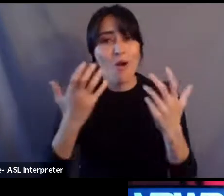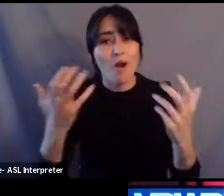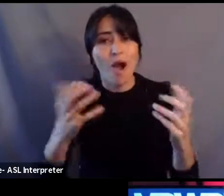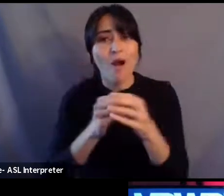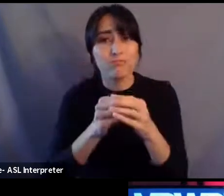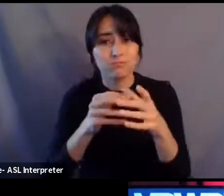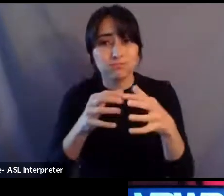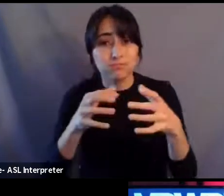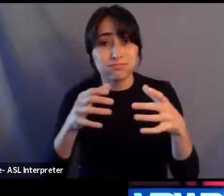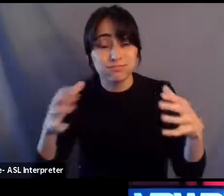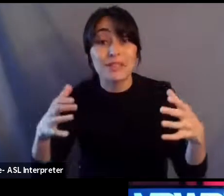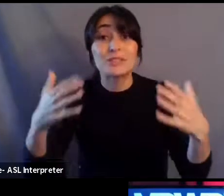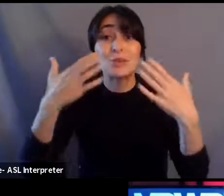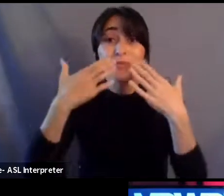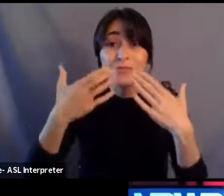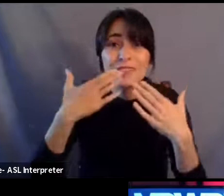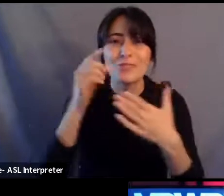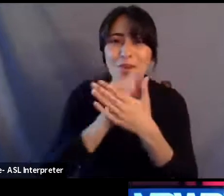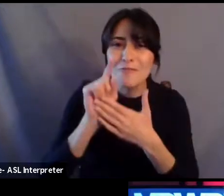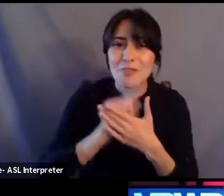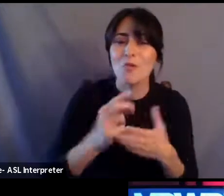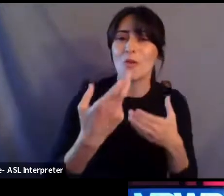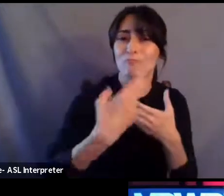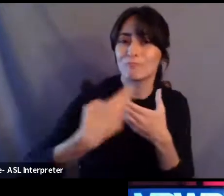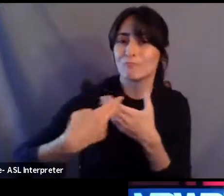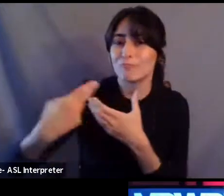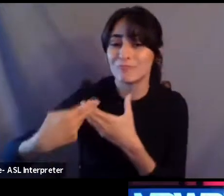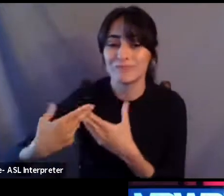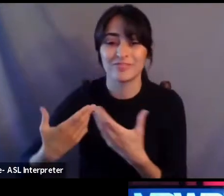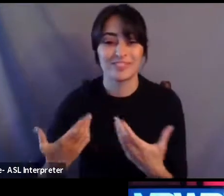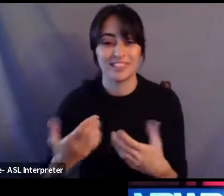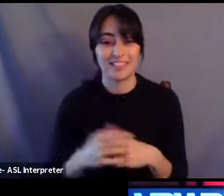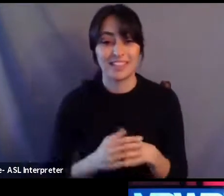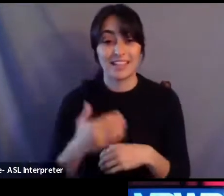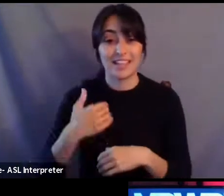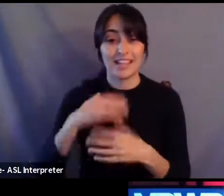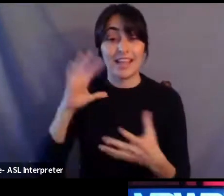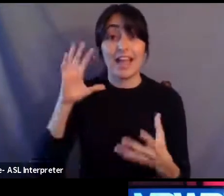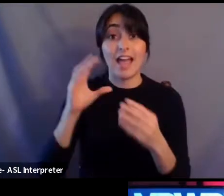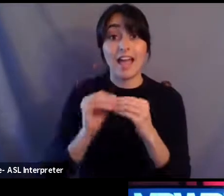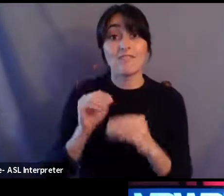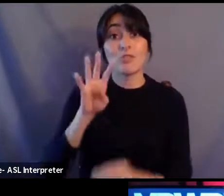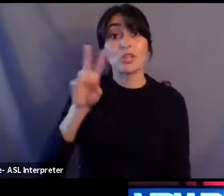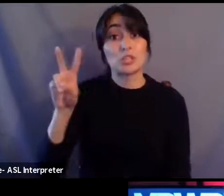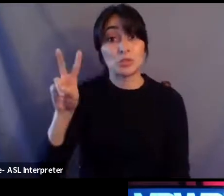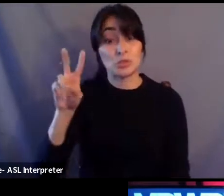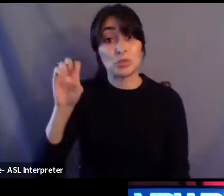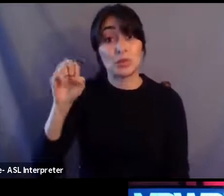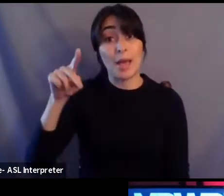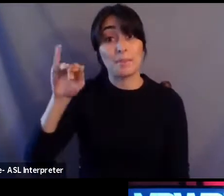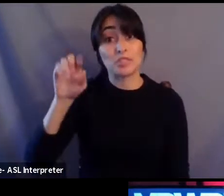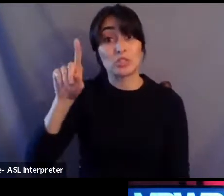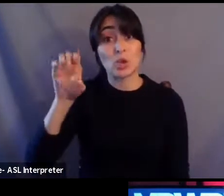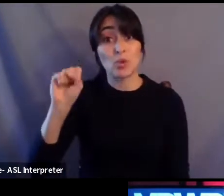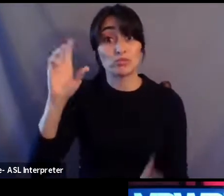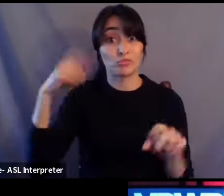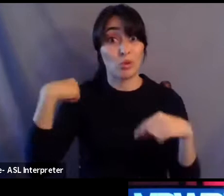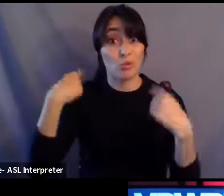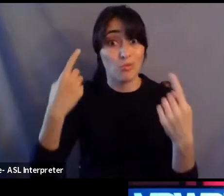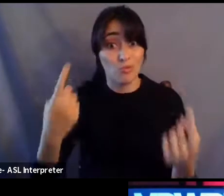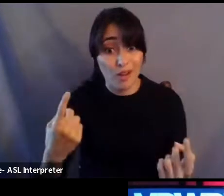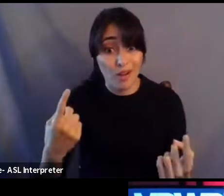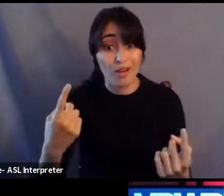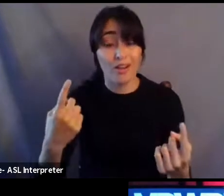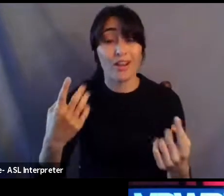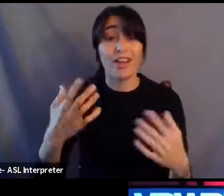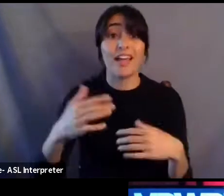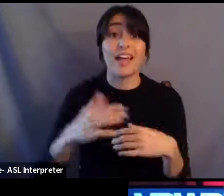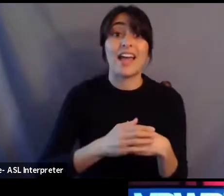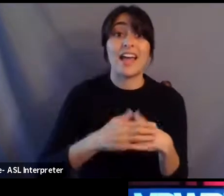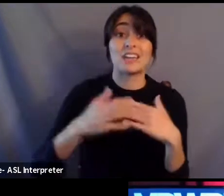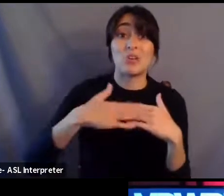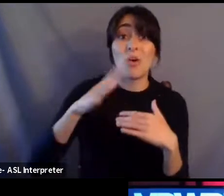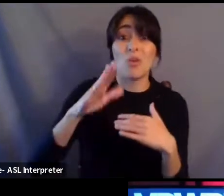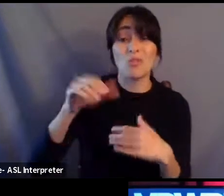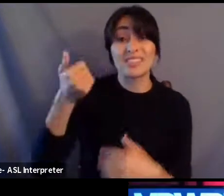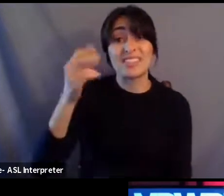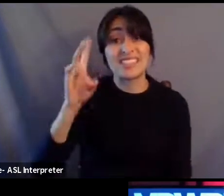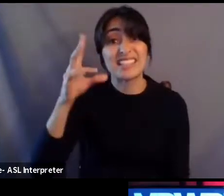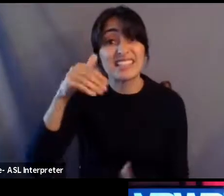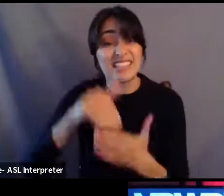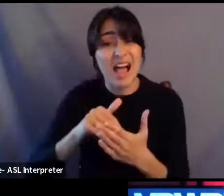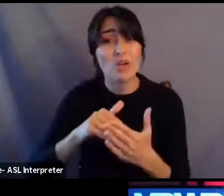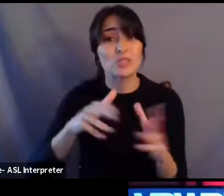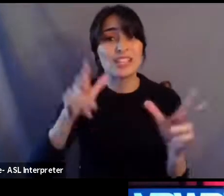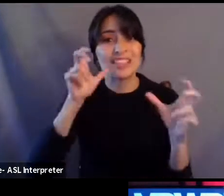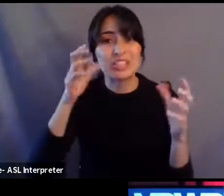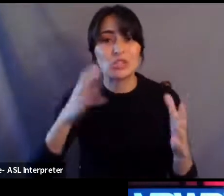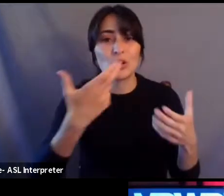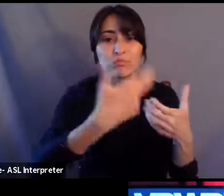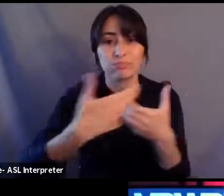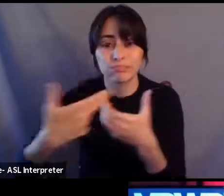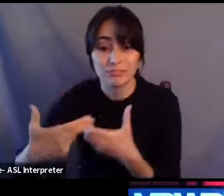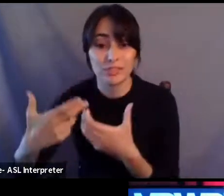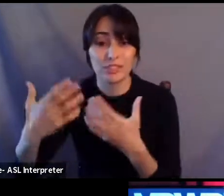joining us each week. We have 42 episodes, over 17,000 listeners across 89 countries. Please keep